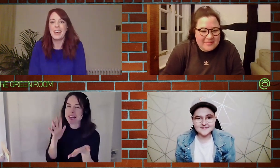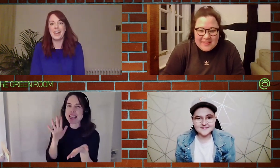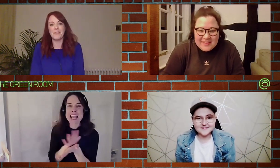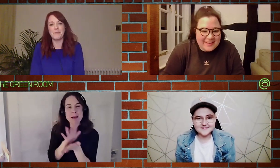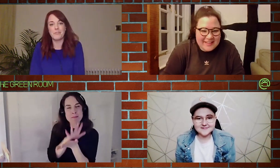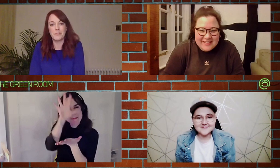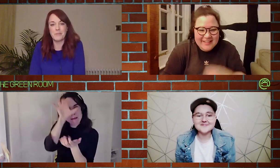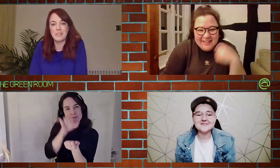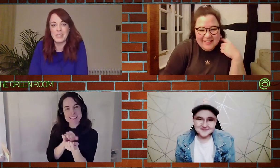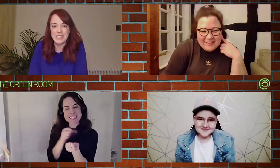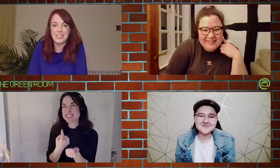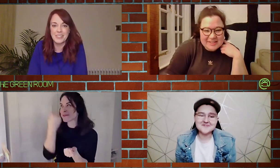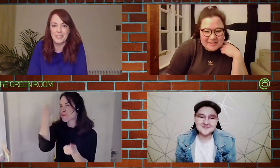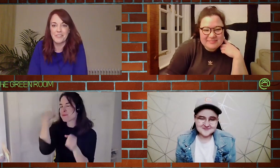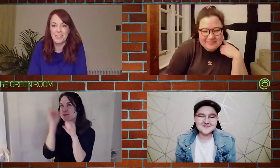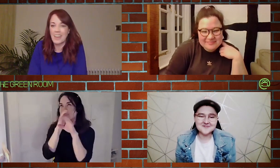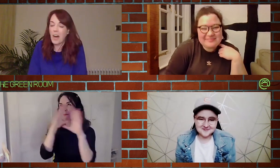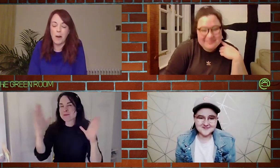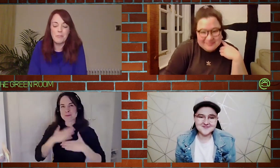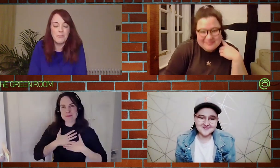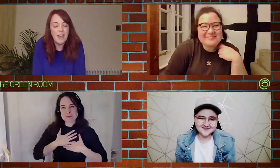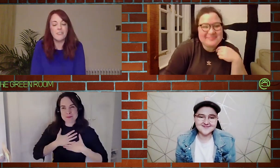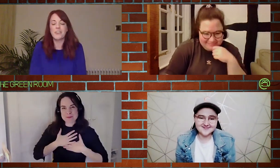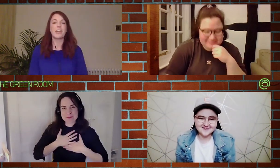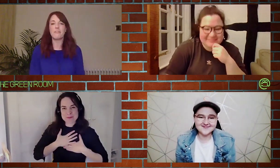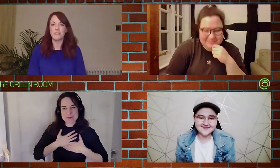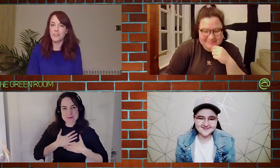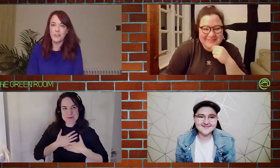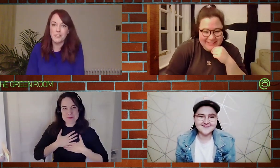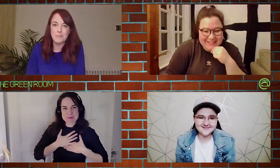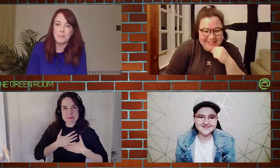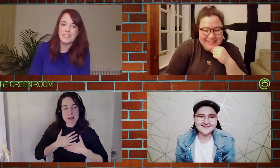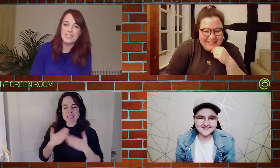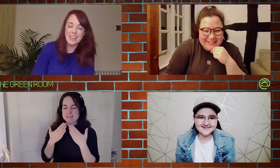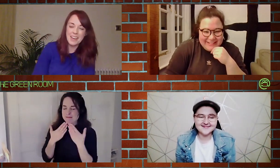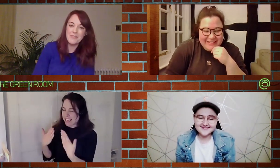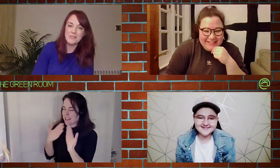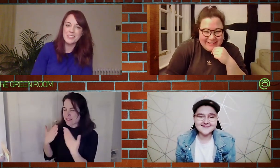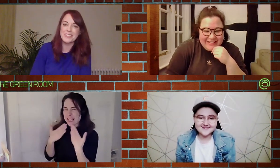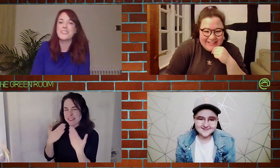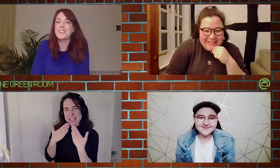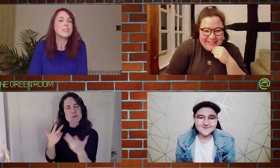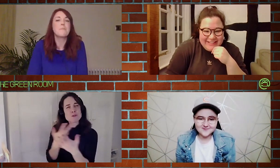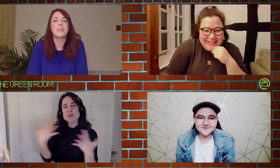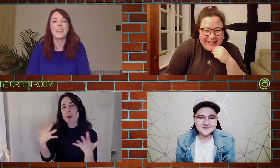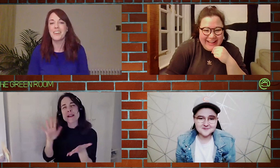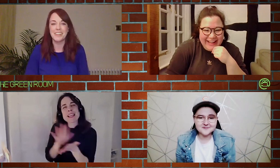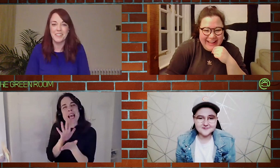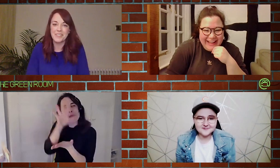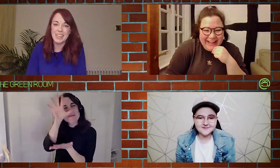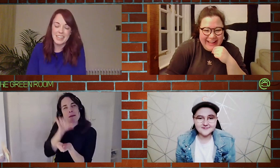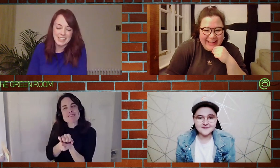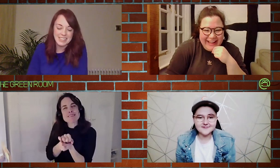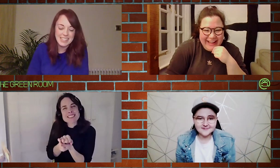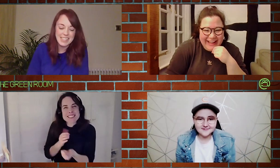from DYT. So I'll be forever grateful for all those memories. Just to put that out there and